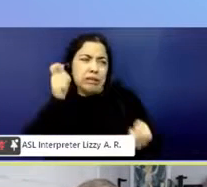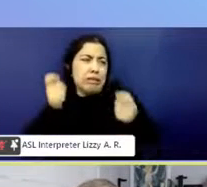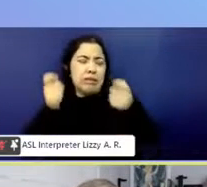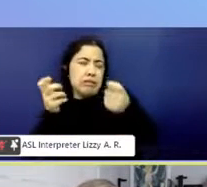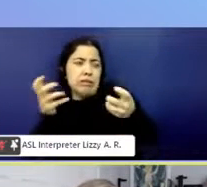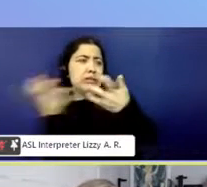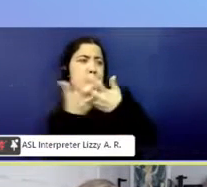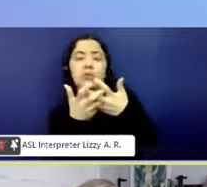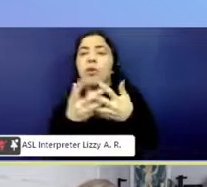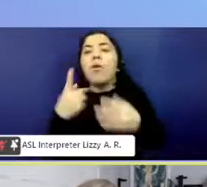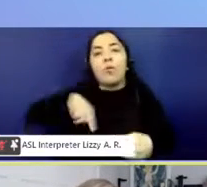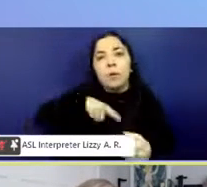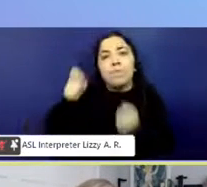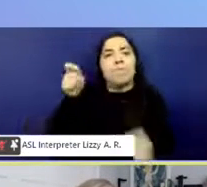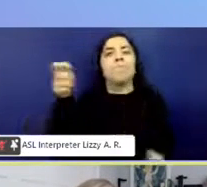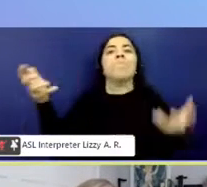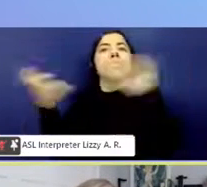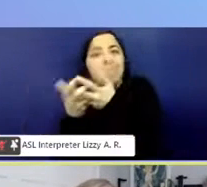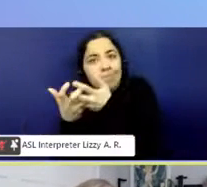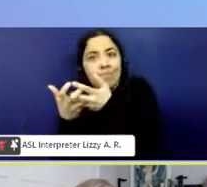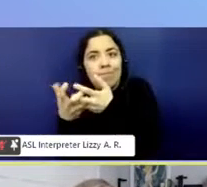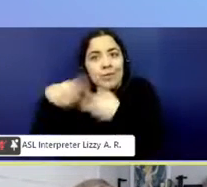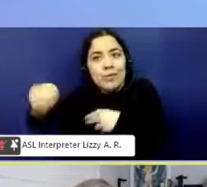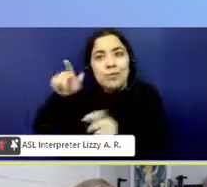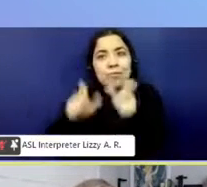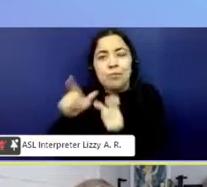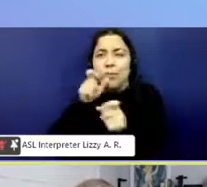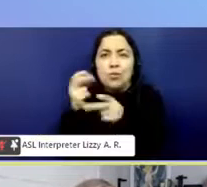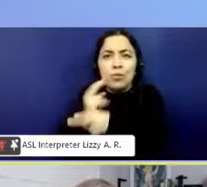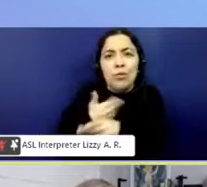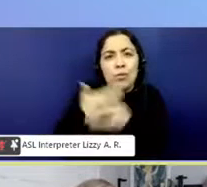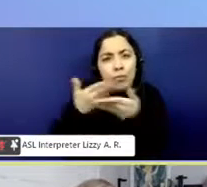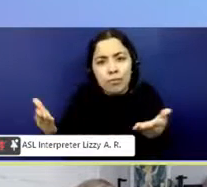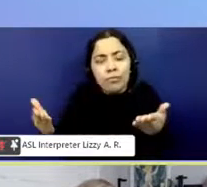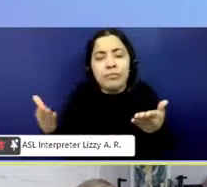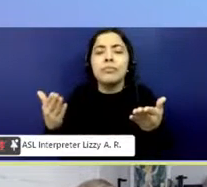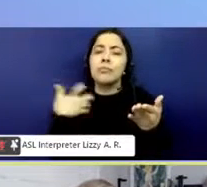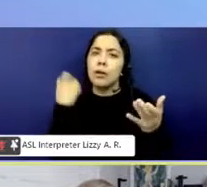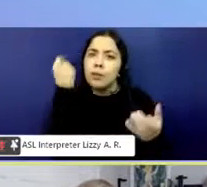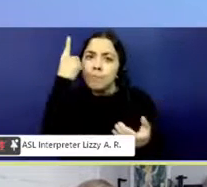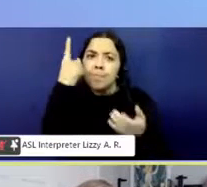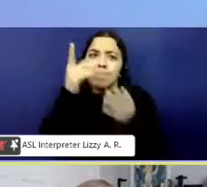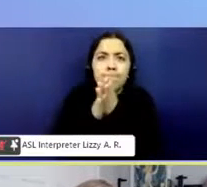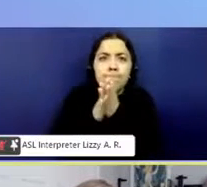to products the work starts with understanding the motivation behind any Endeavor we identify